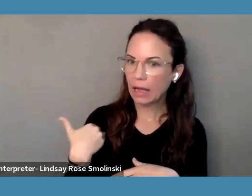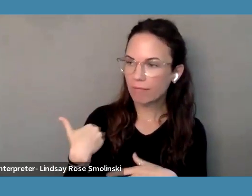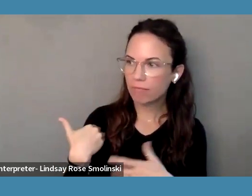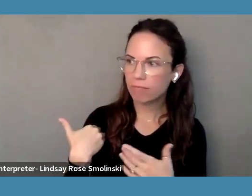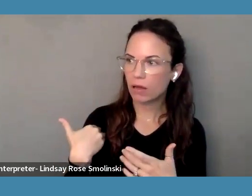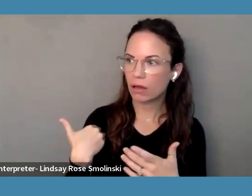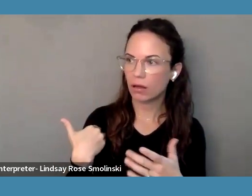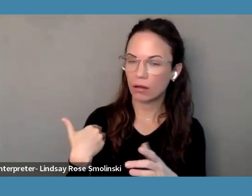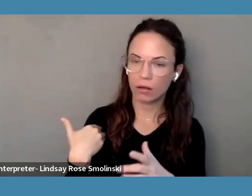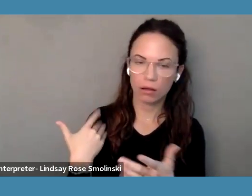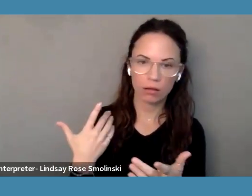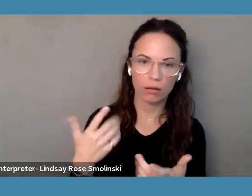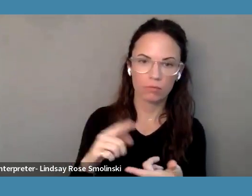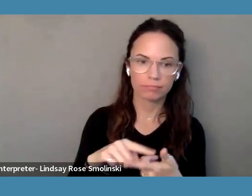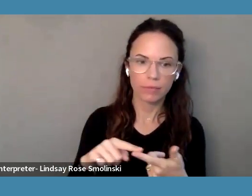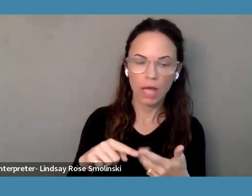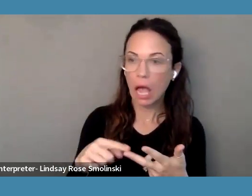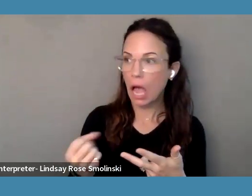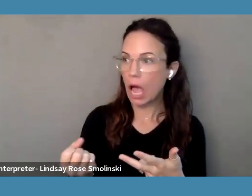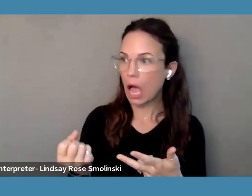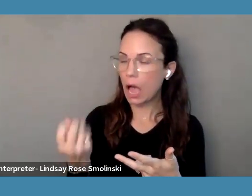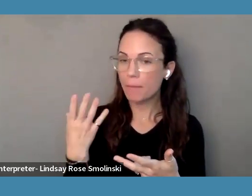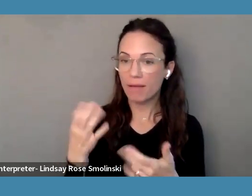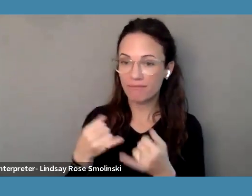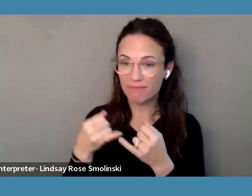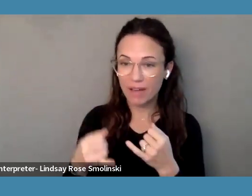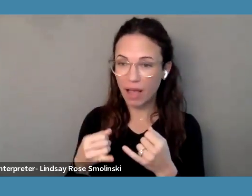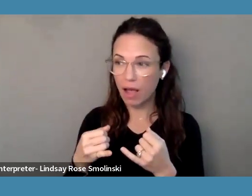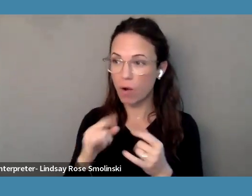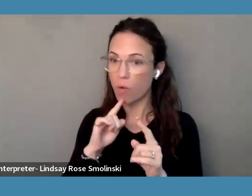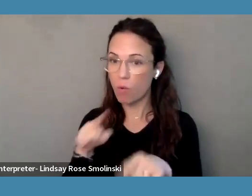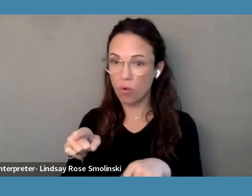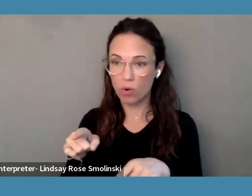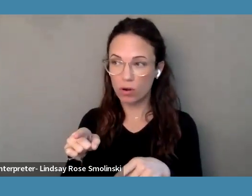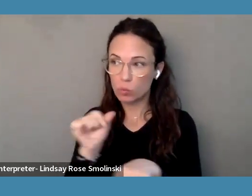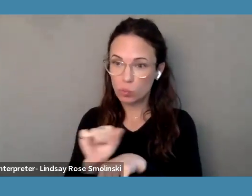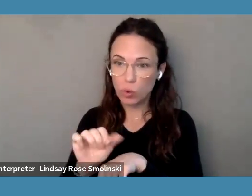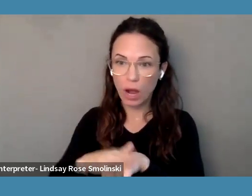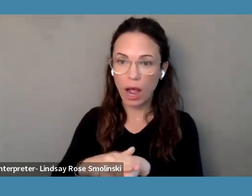how many final orders that they're working on, how much evidence was taken in the case.